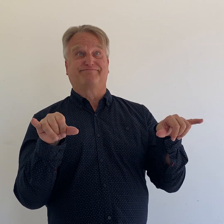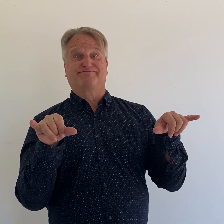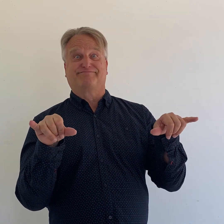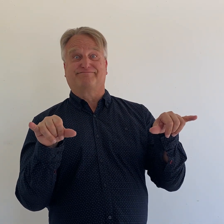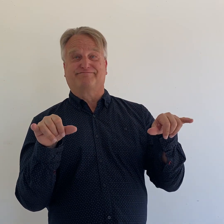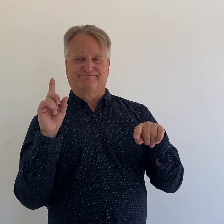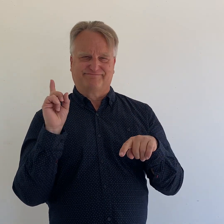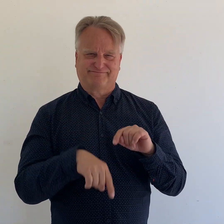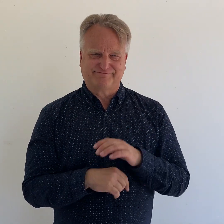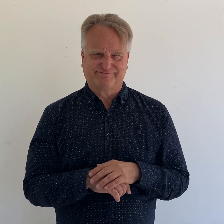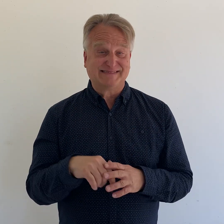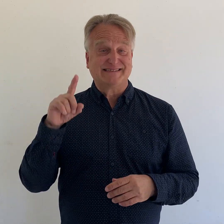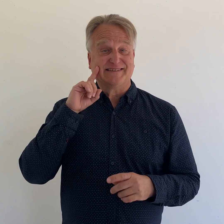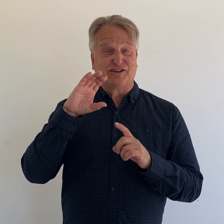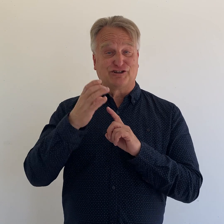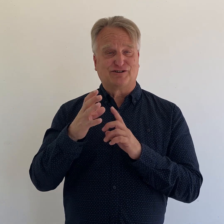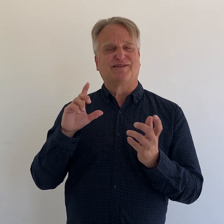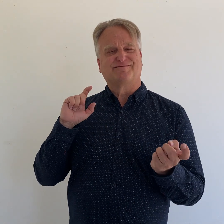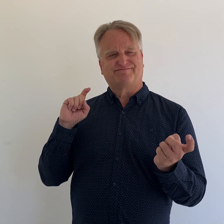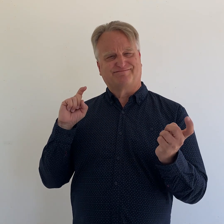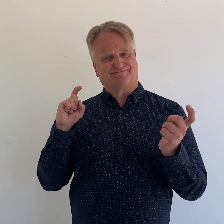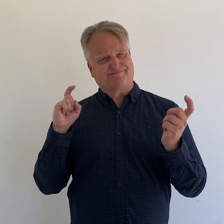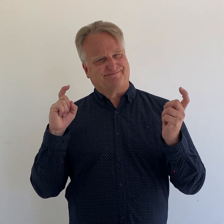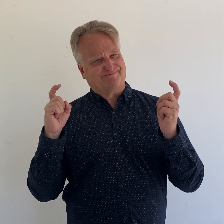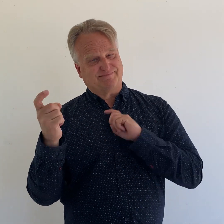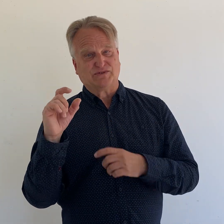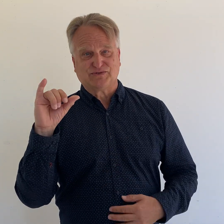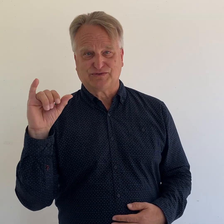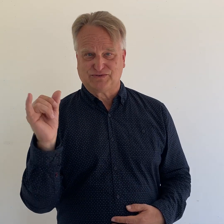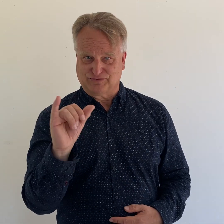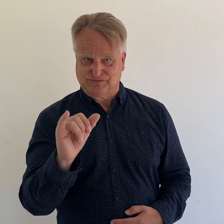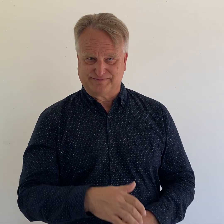It is impossible for any culture to remain static, and that goes for Deaf culture as well.